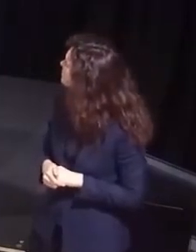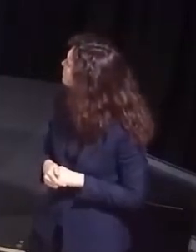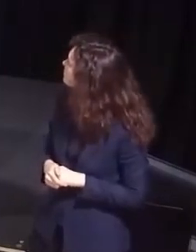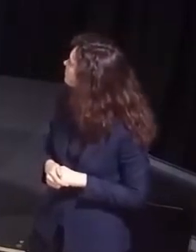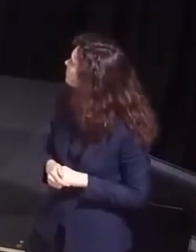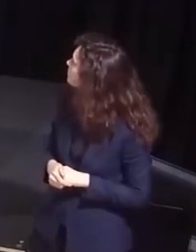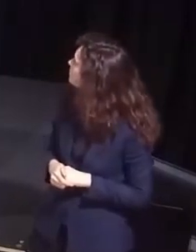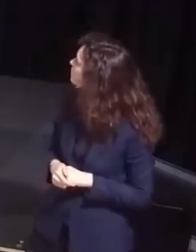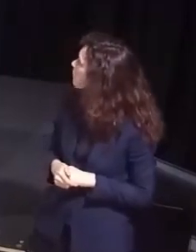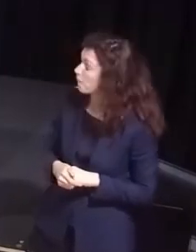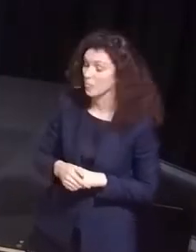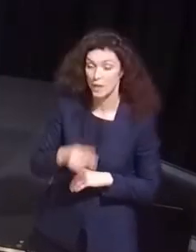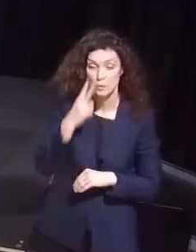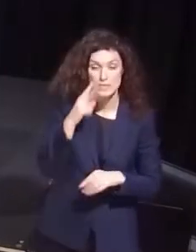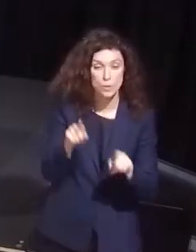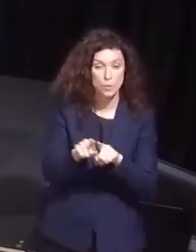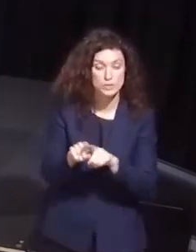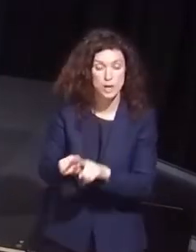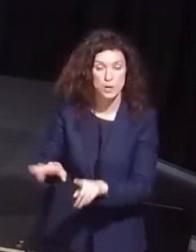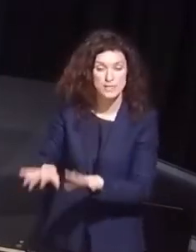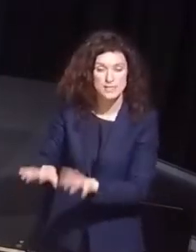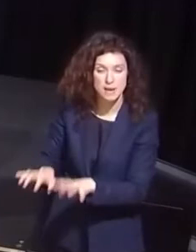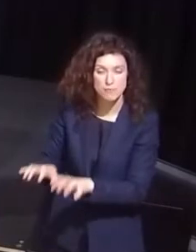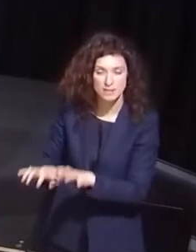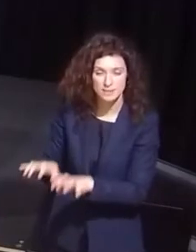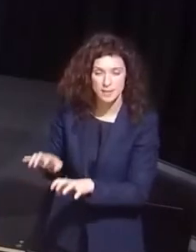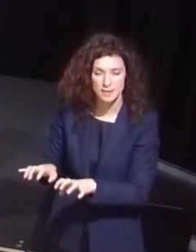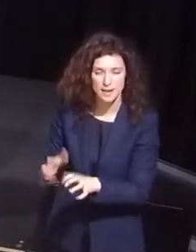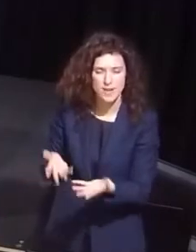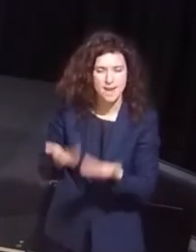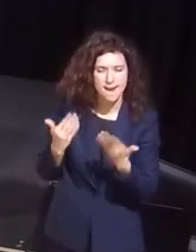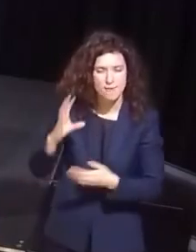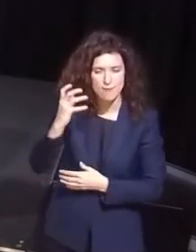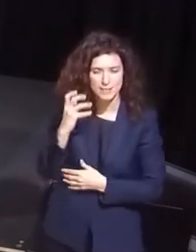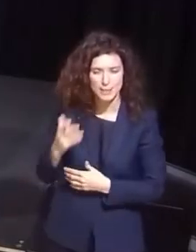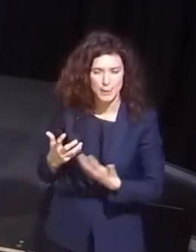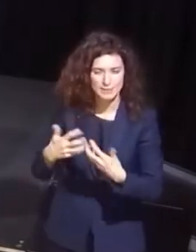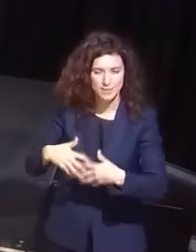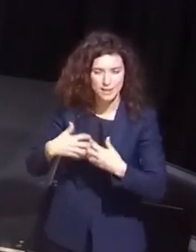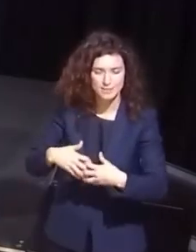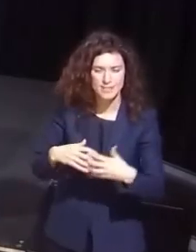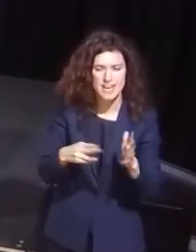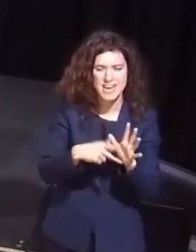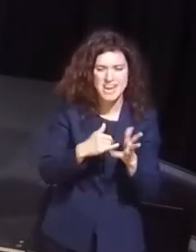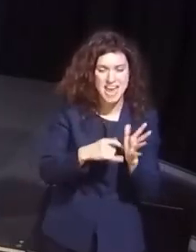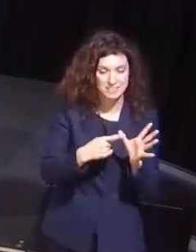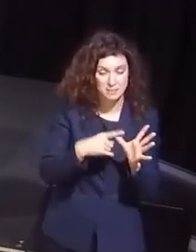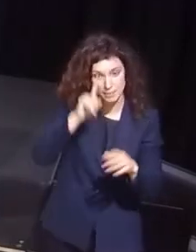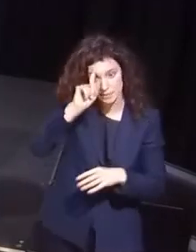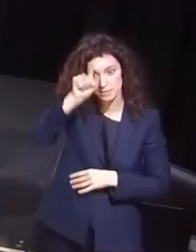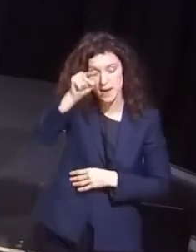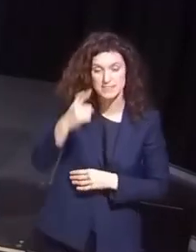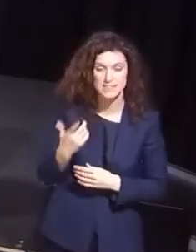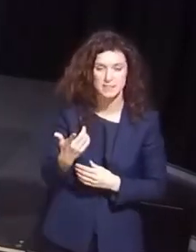with the typewriter, bell, light, radio device. And NASA coming up with an idea possibly for astronauts,